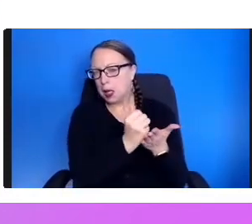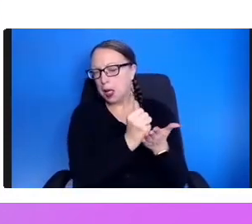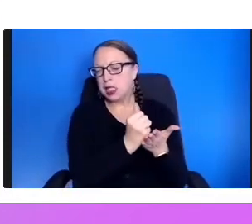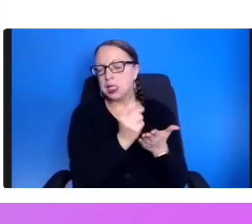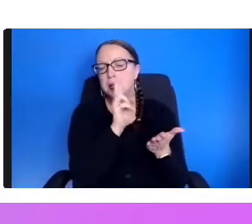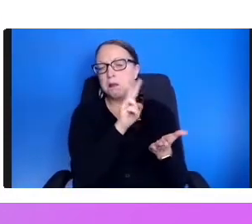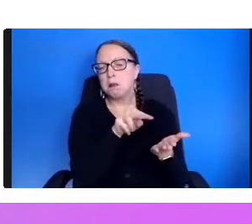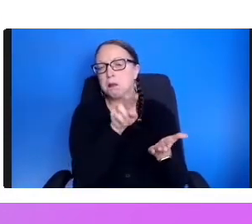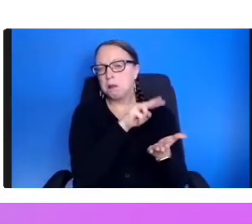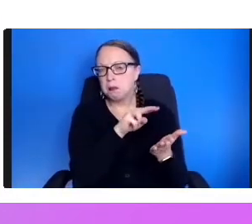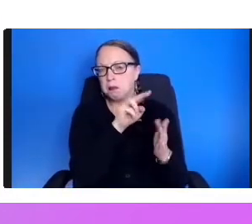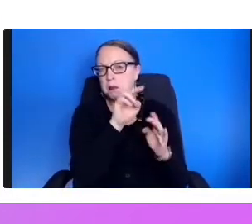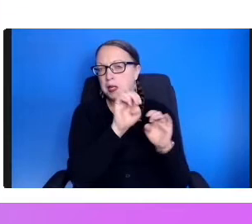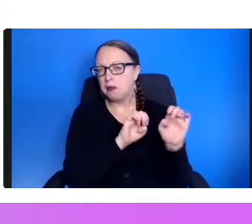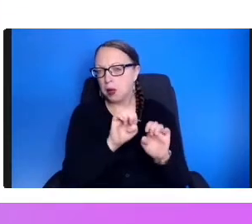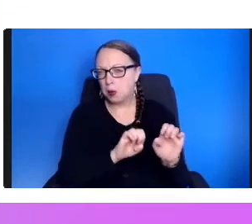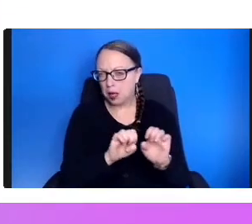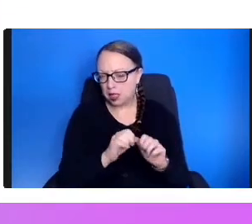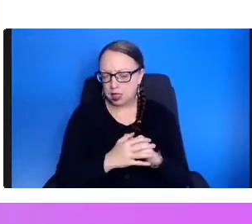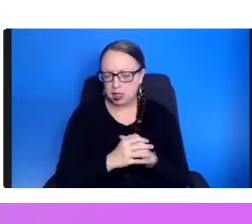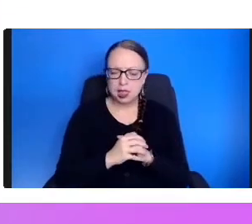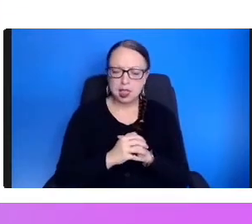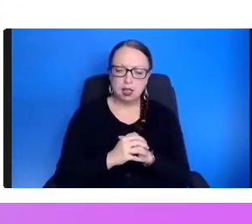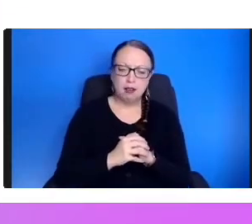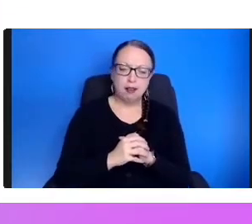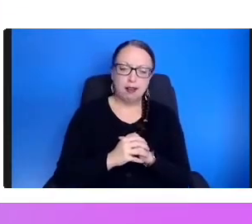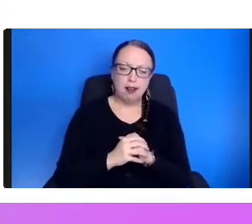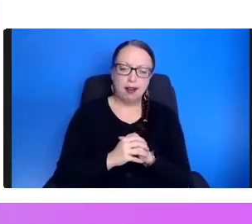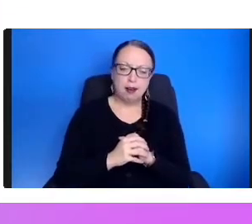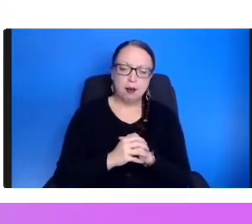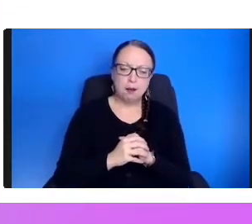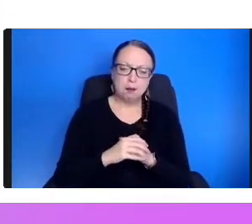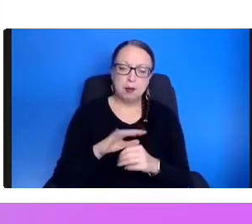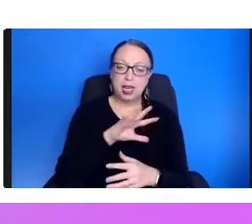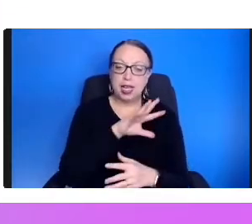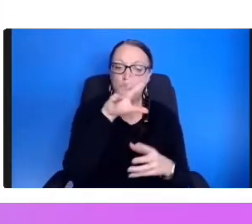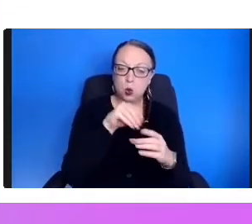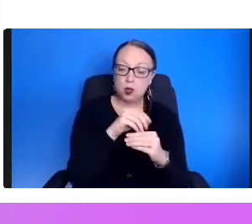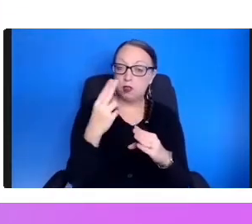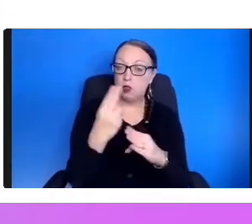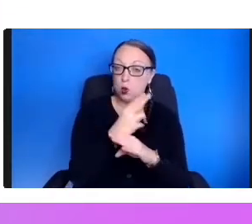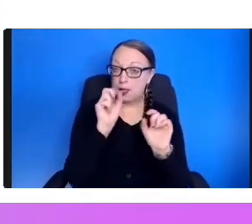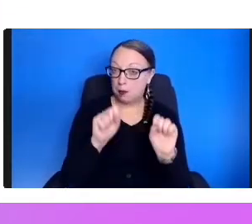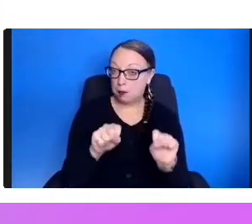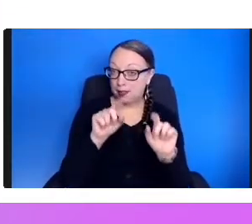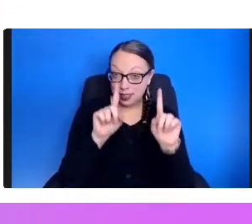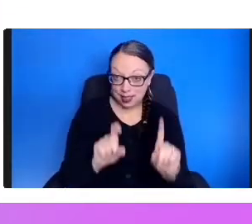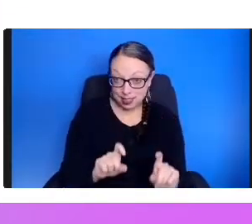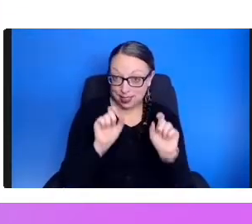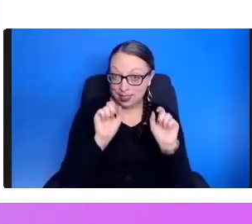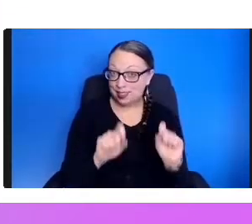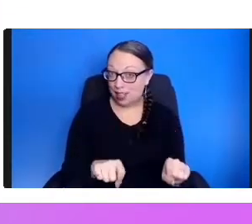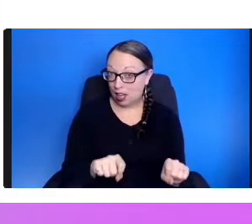unless there are evaluative focus groups. Inclusive usability testing can be done throughout most phases,